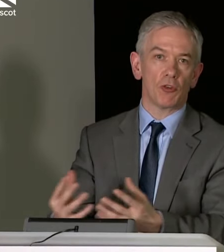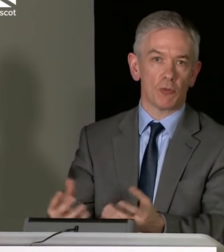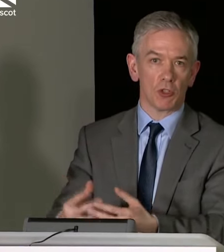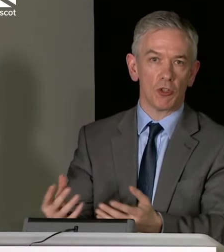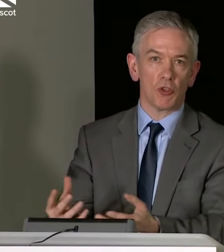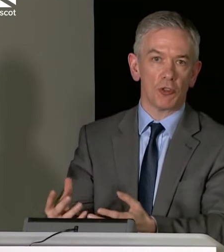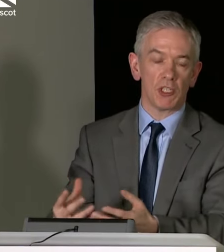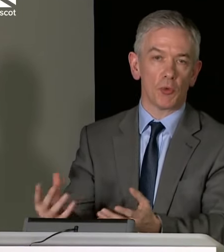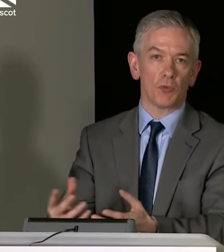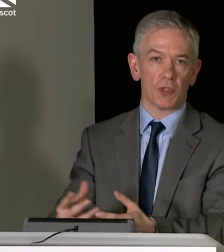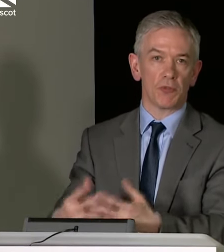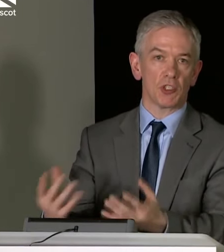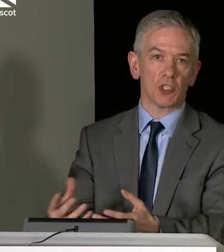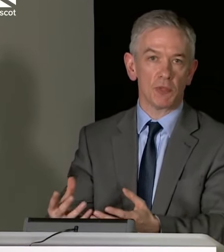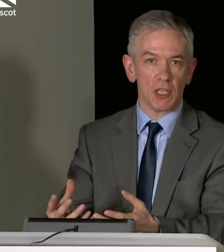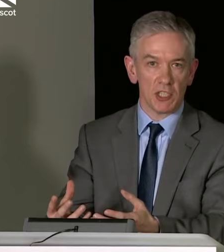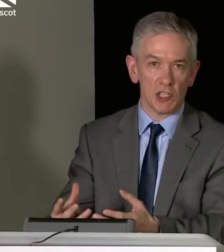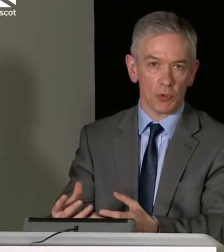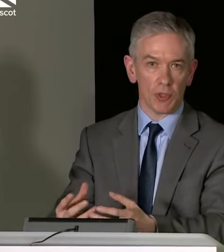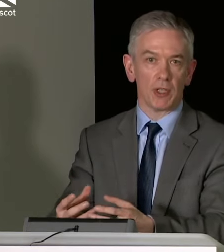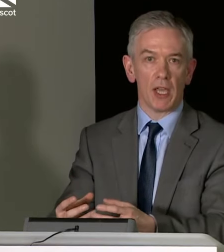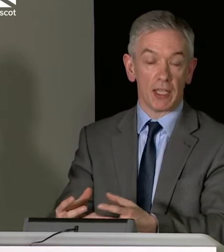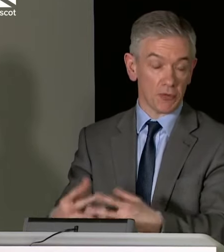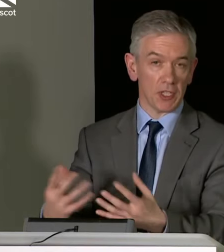care homes across Scotland, each one with different circumstances, each one with a different